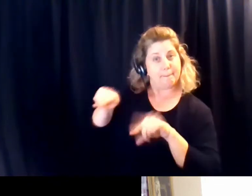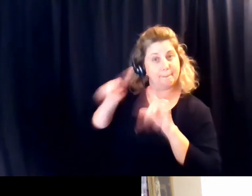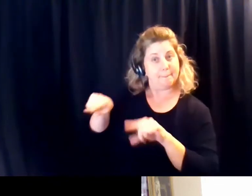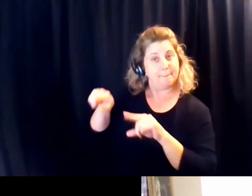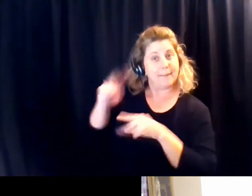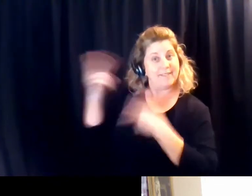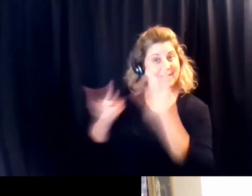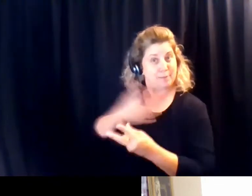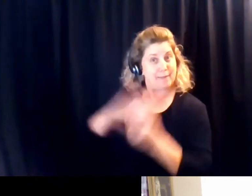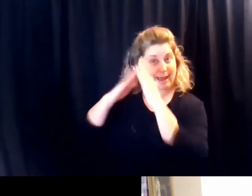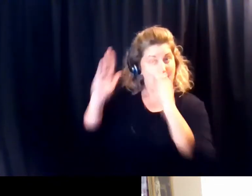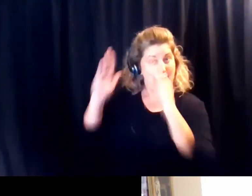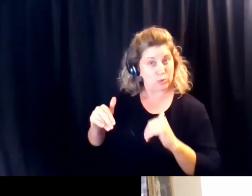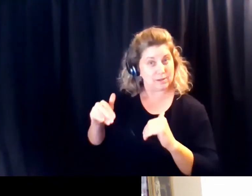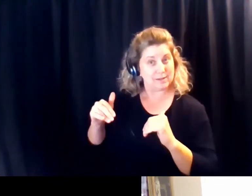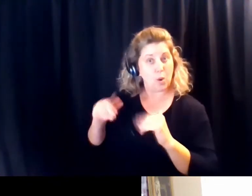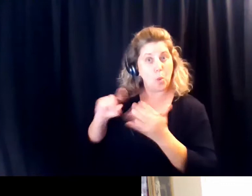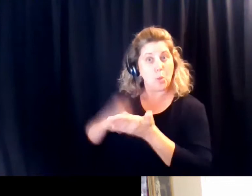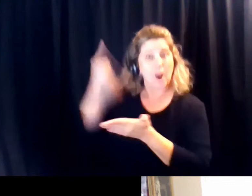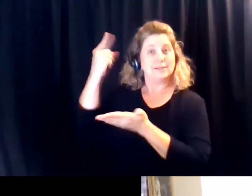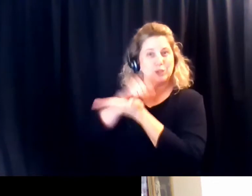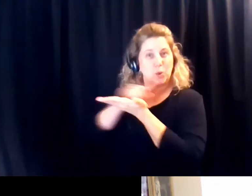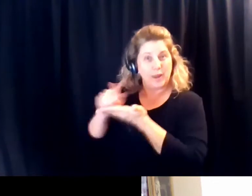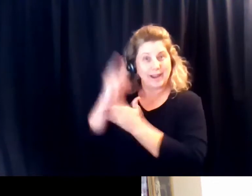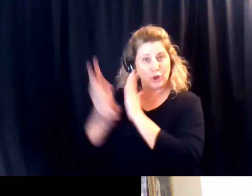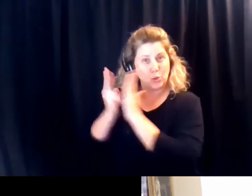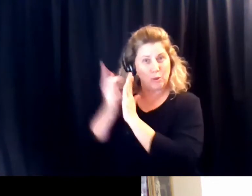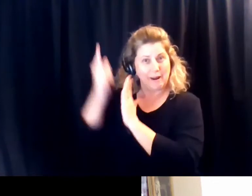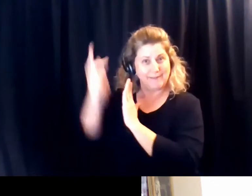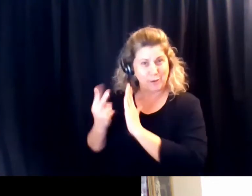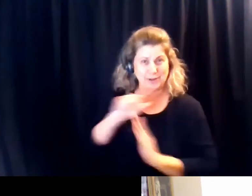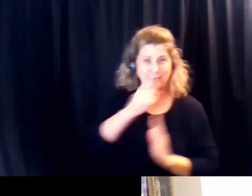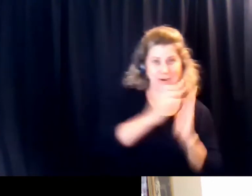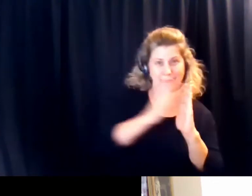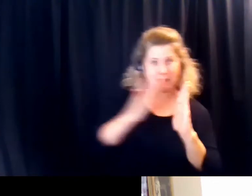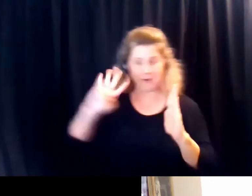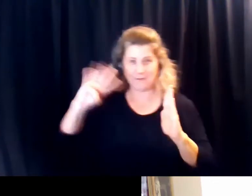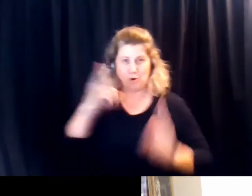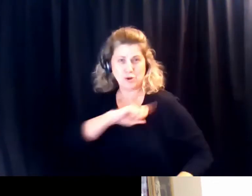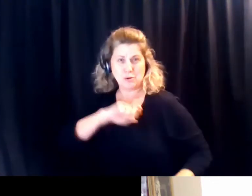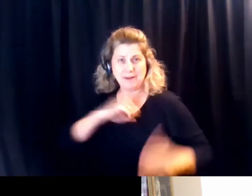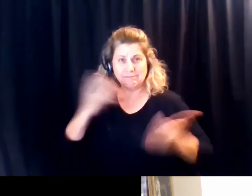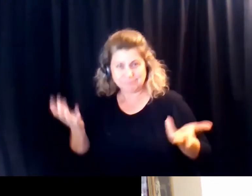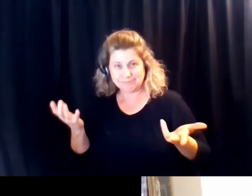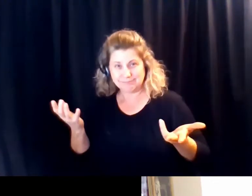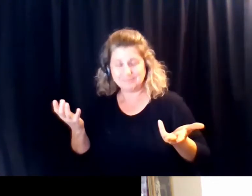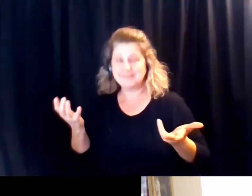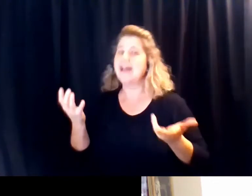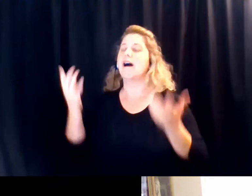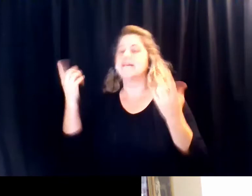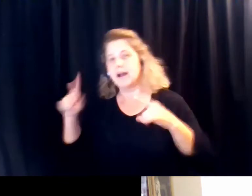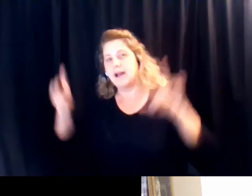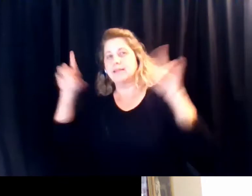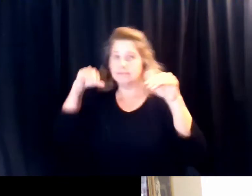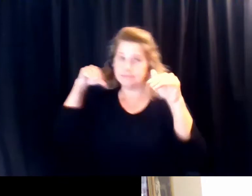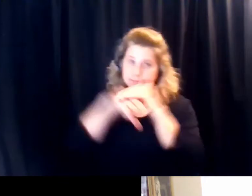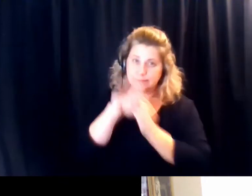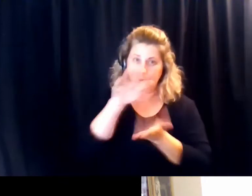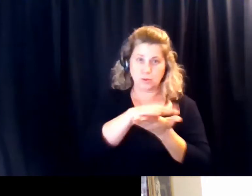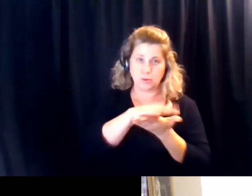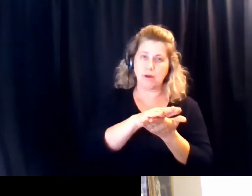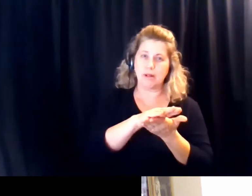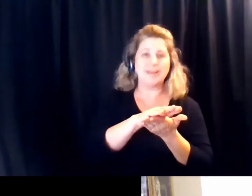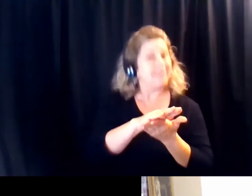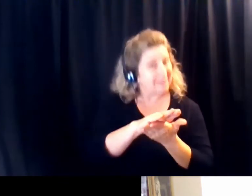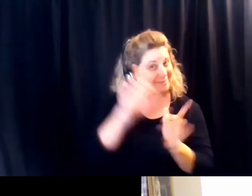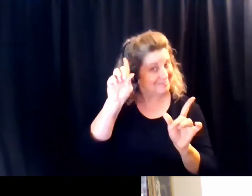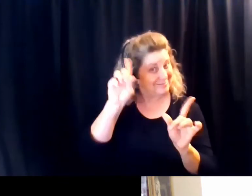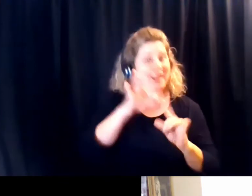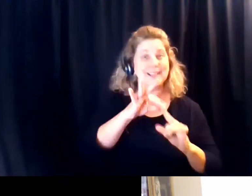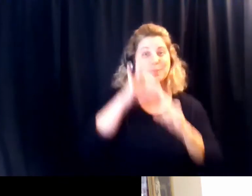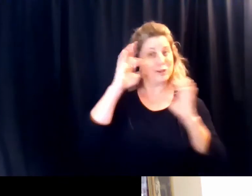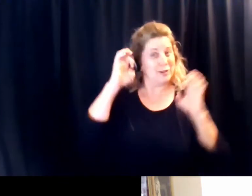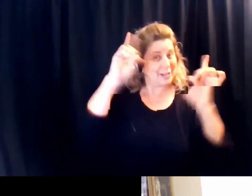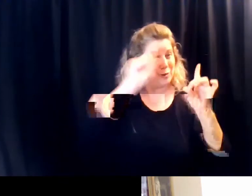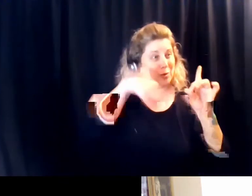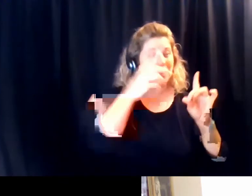Judith Heumann: I guess in 1945 46 and I was born, I got married 46 and I was born in 47 and my mother was eight months pregnant with my brother when